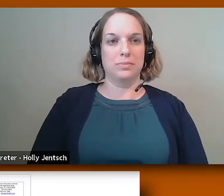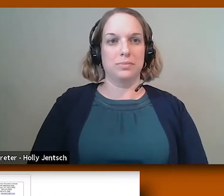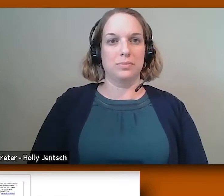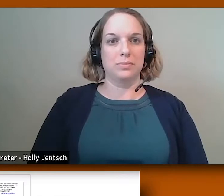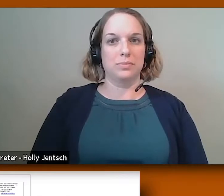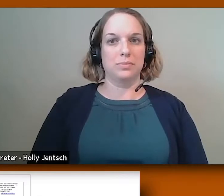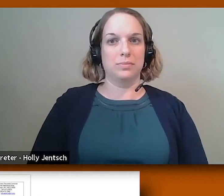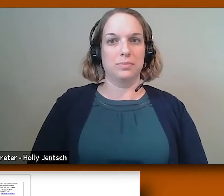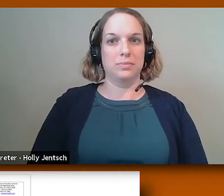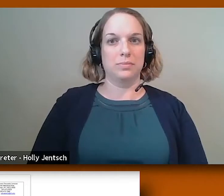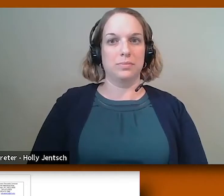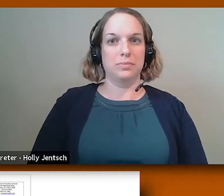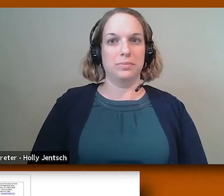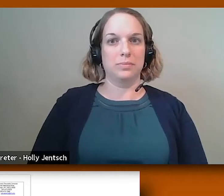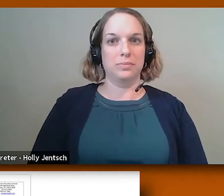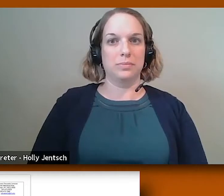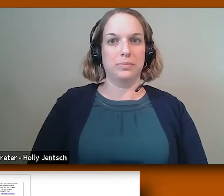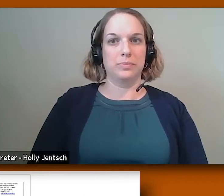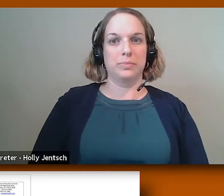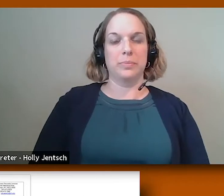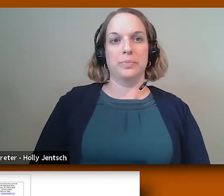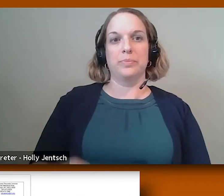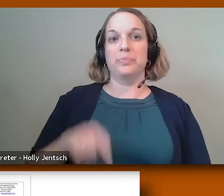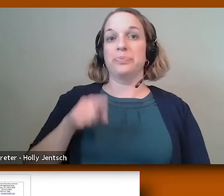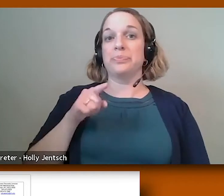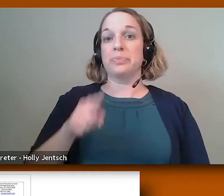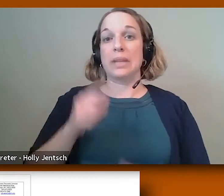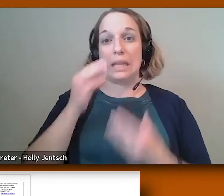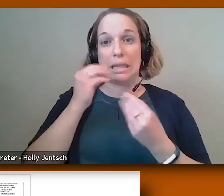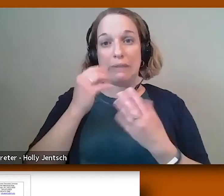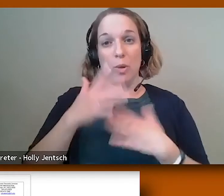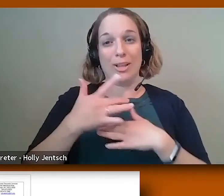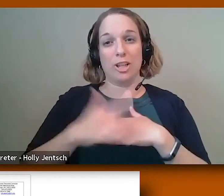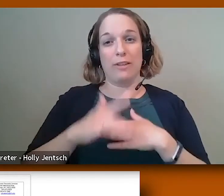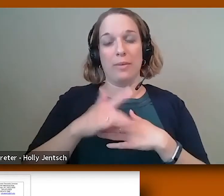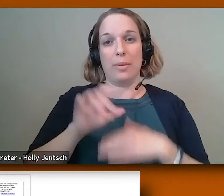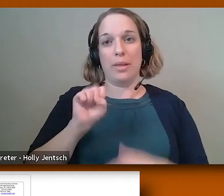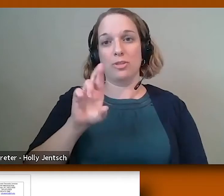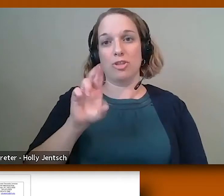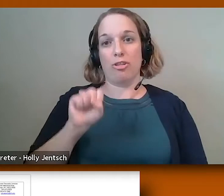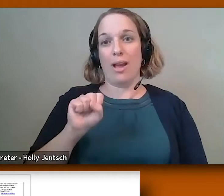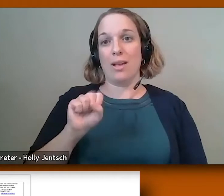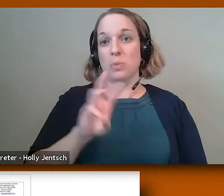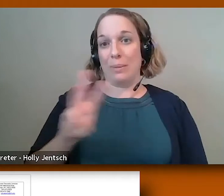Like I said, this is available on the SRS website. It's 5-page document,